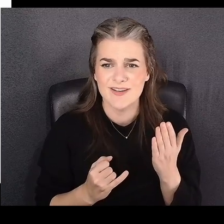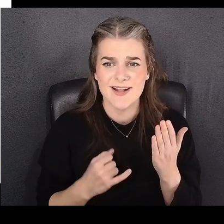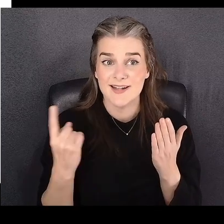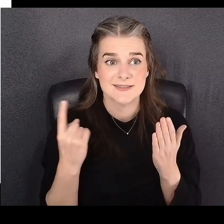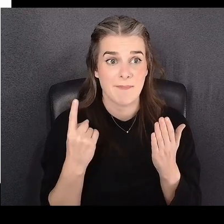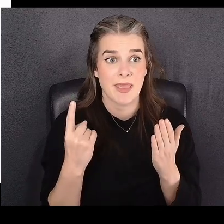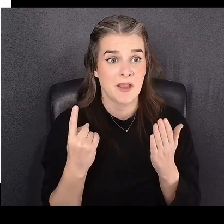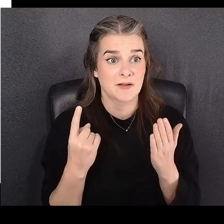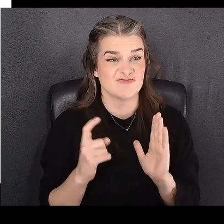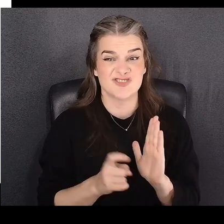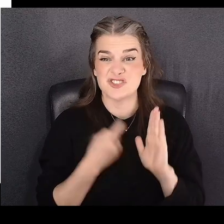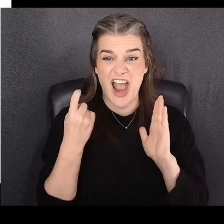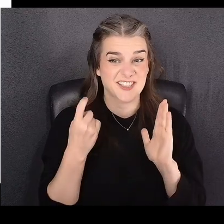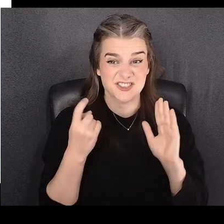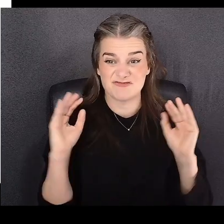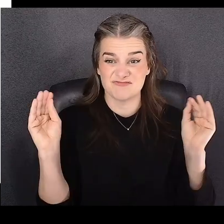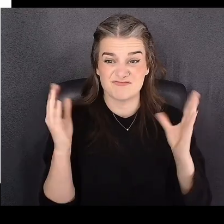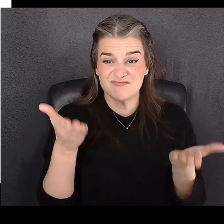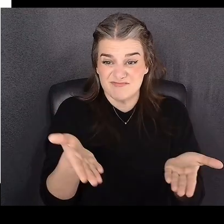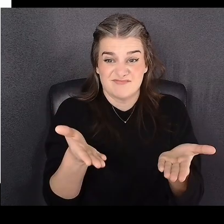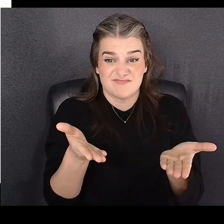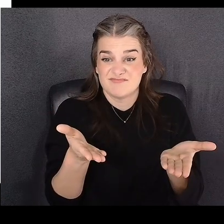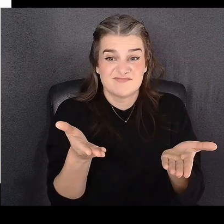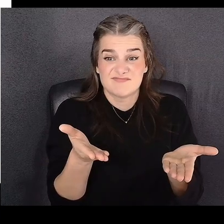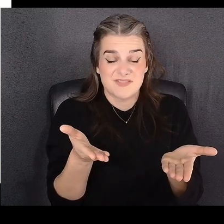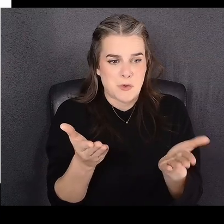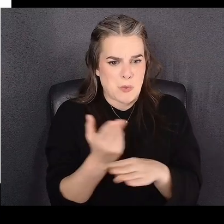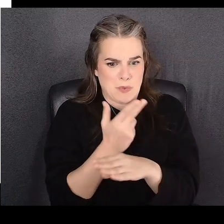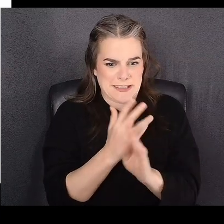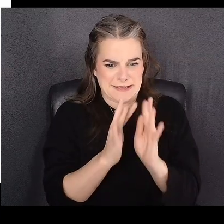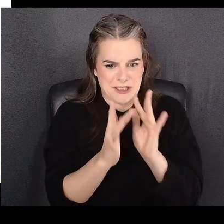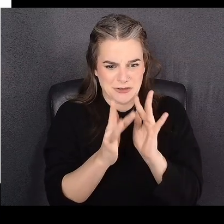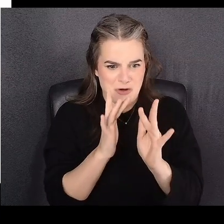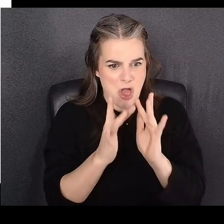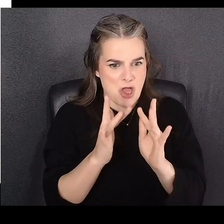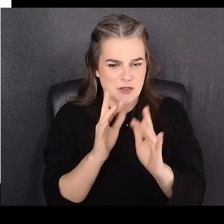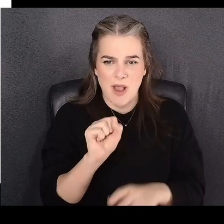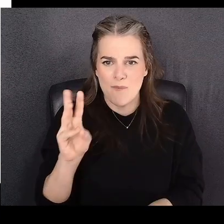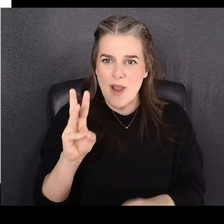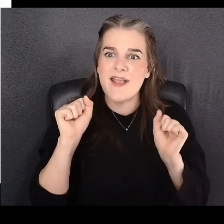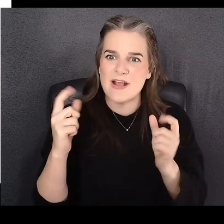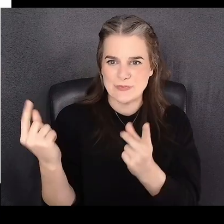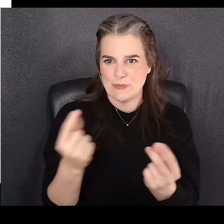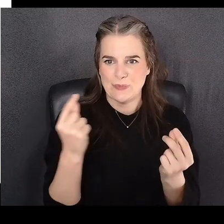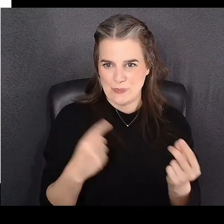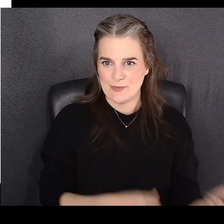digital platforms to do that. We had a lot of folks that had severe impairments,